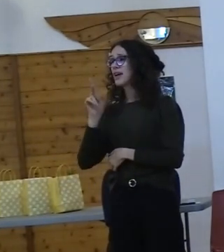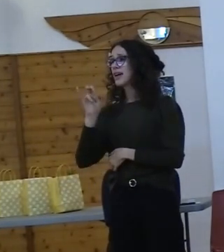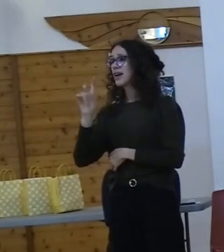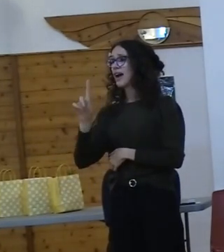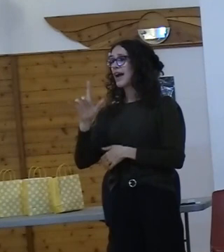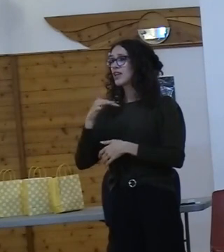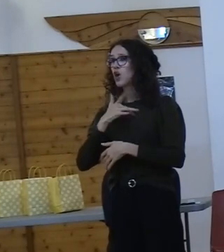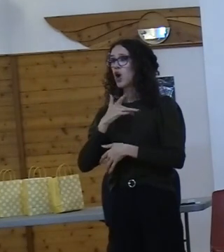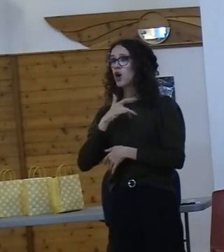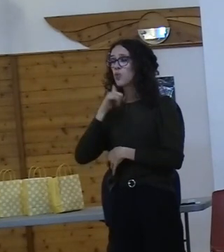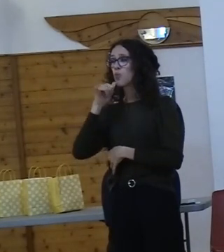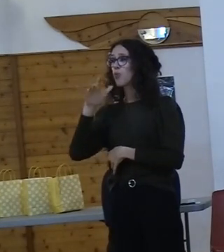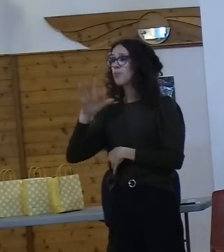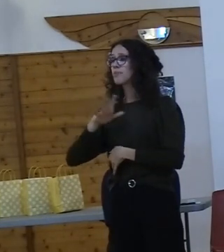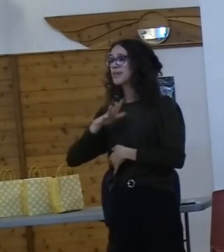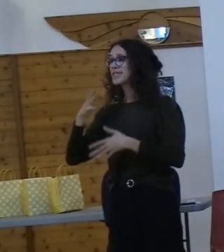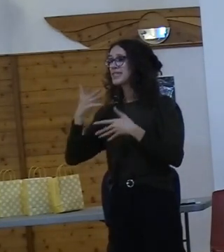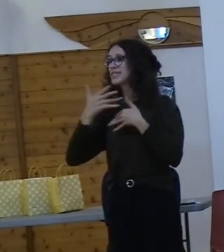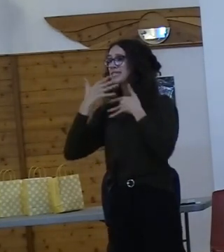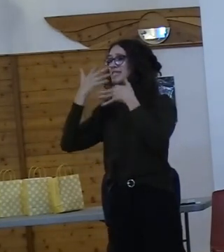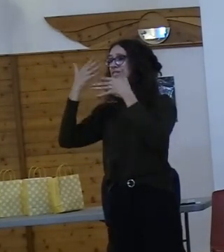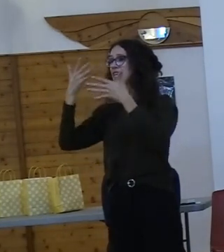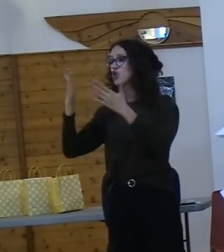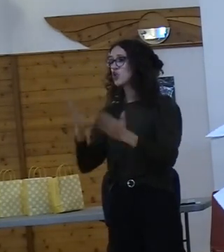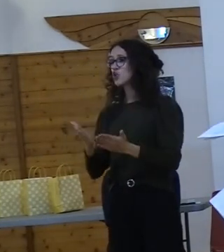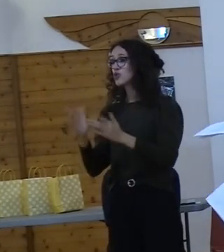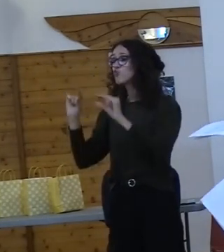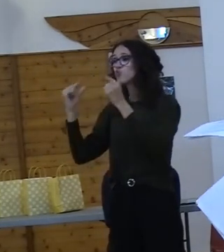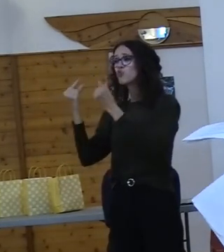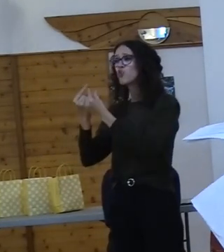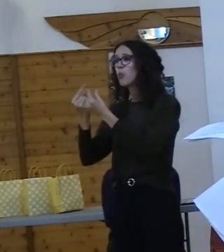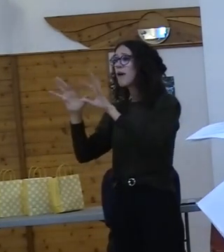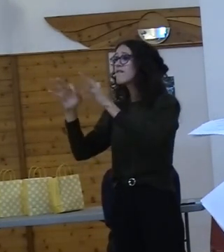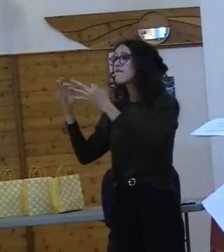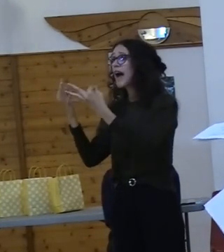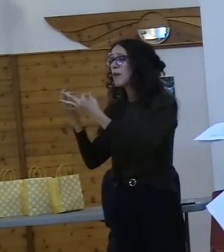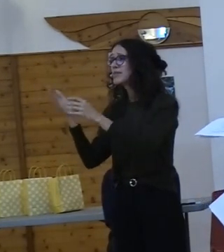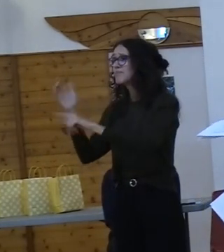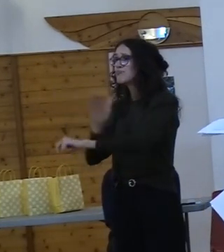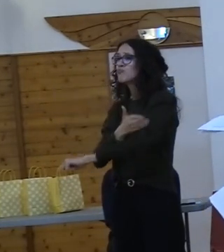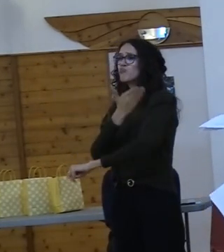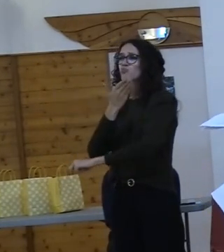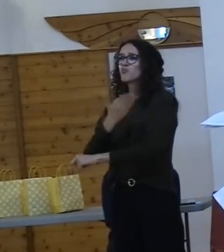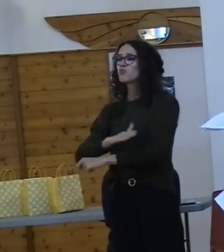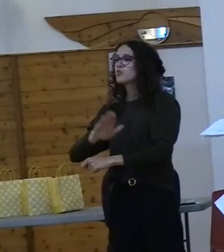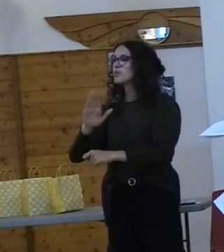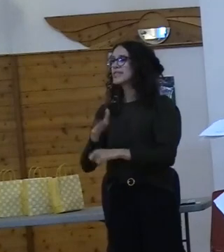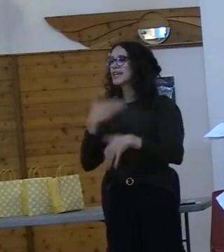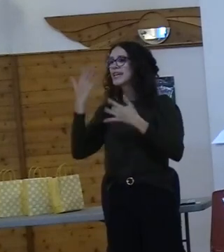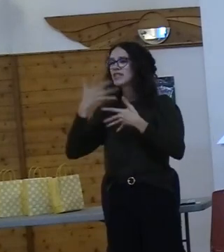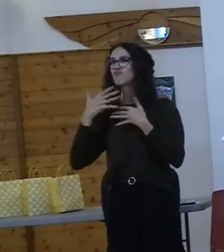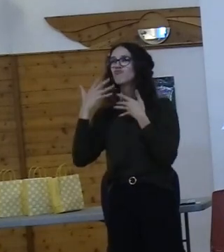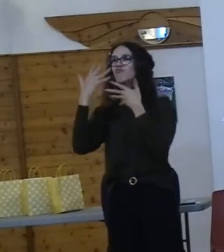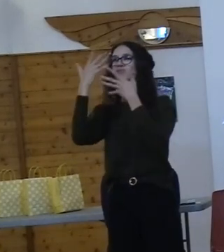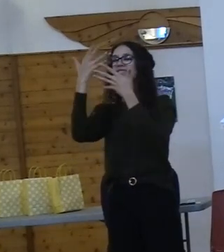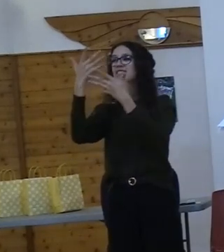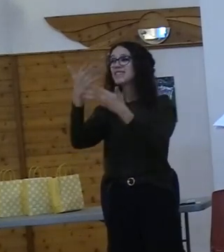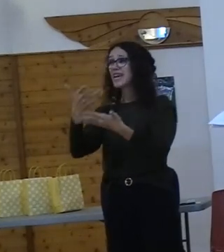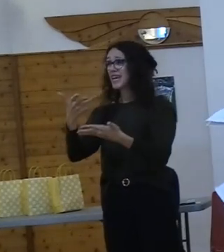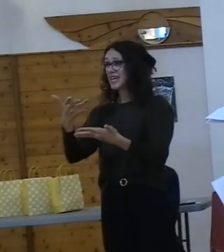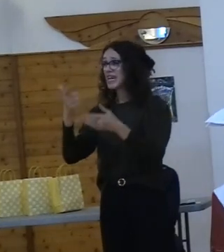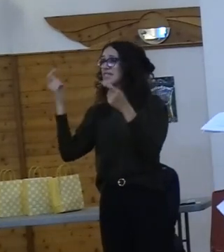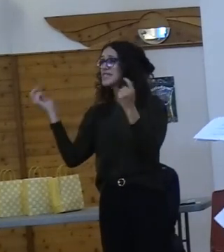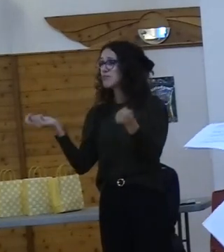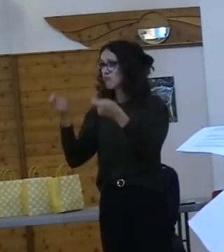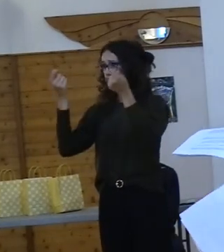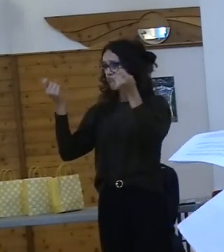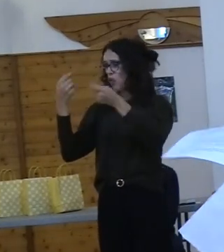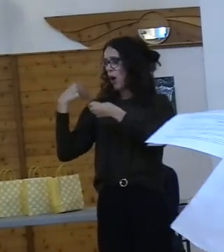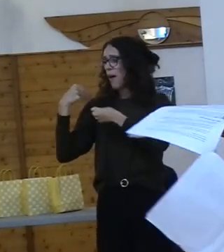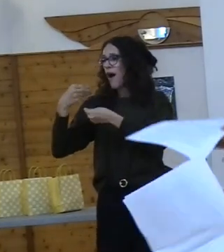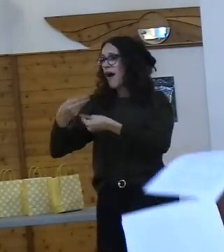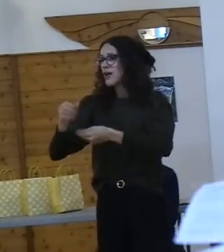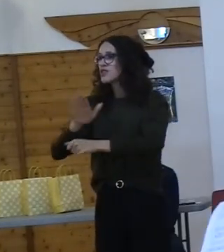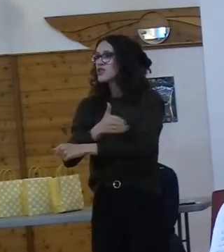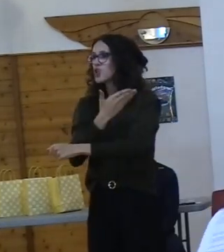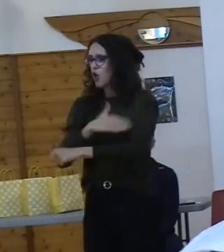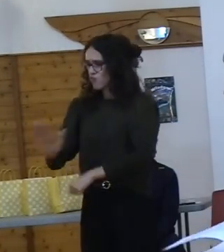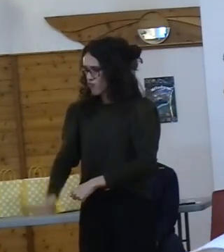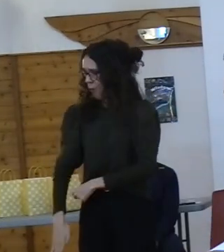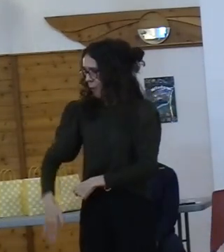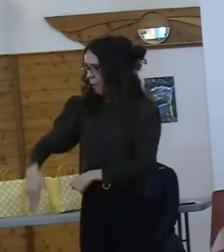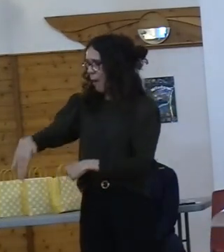A family group who sing prayer songs, social songs from the ceremonies they attended growing up and continue to do within our community.